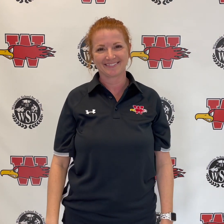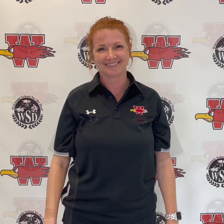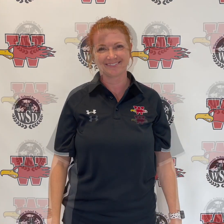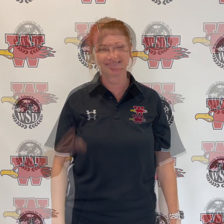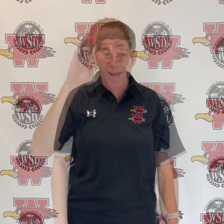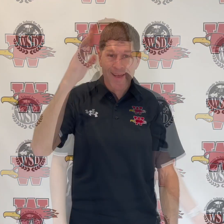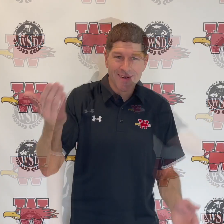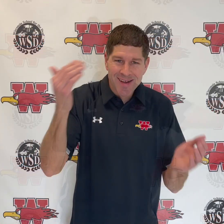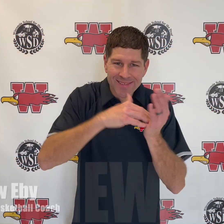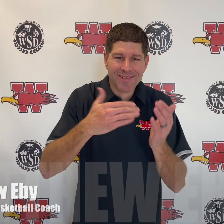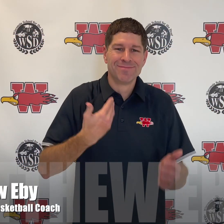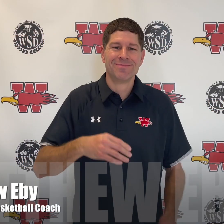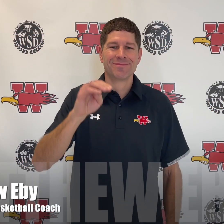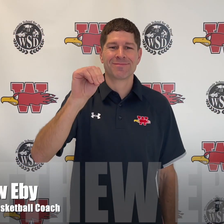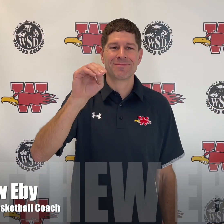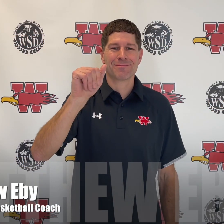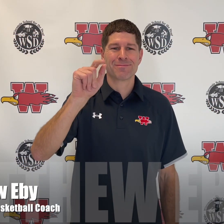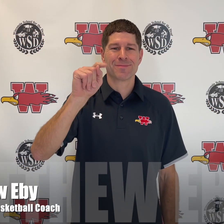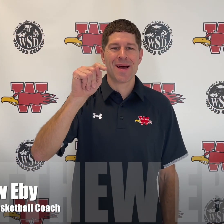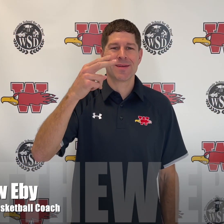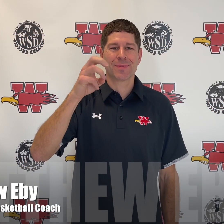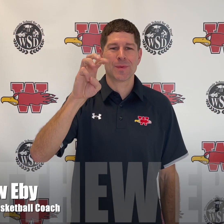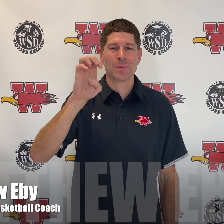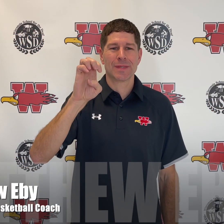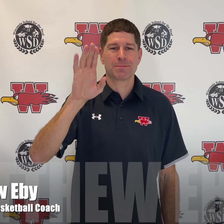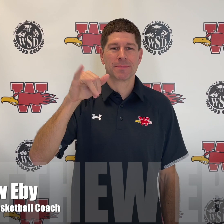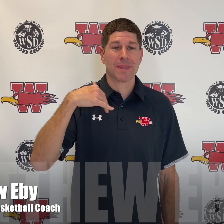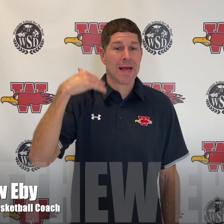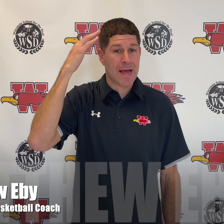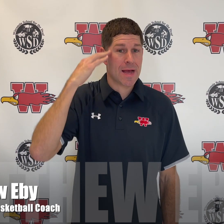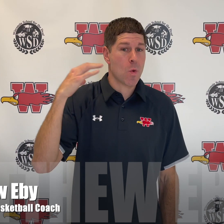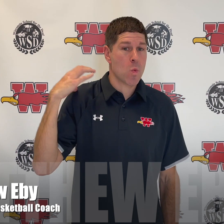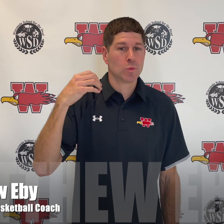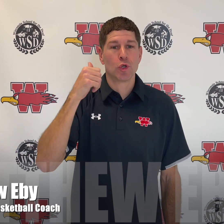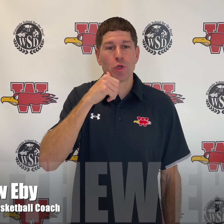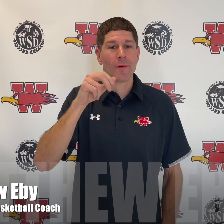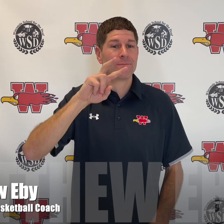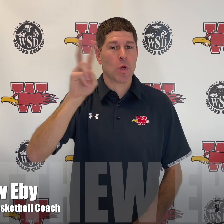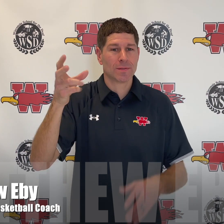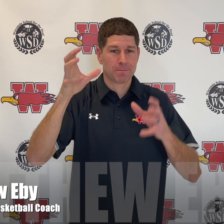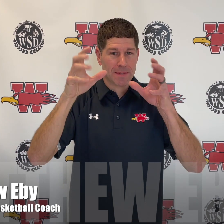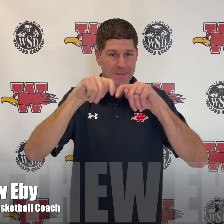Hi again. My name is Matthew Eby. I'm the head coach for girls varsity basketball team,